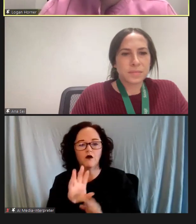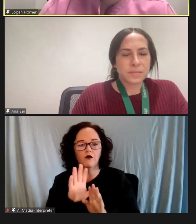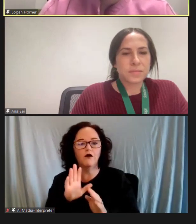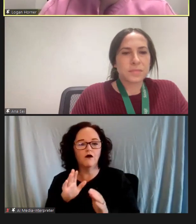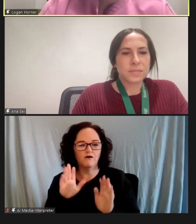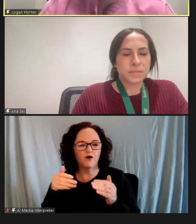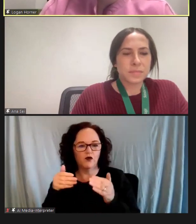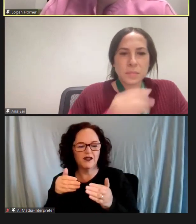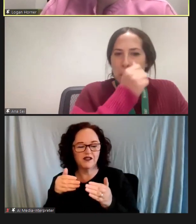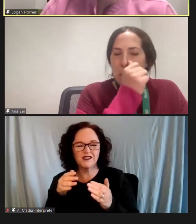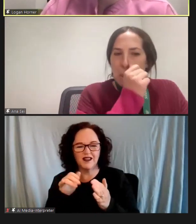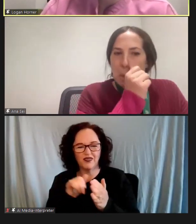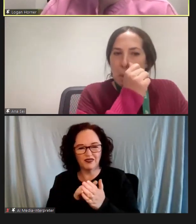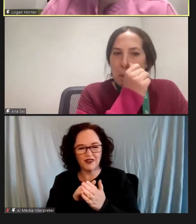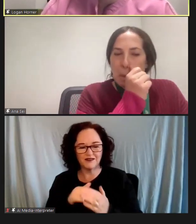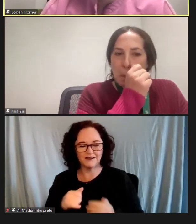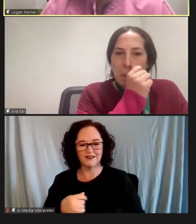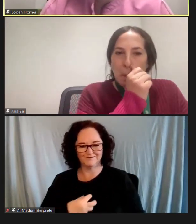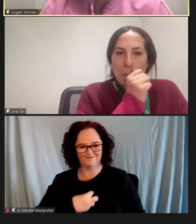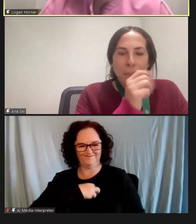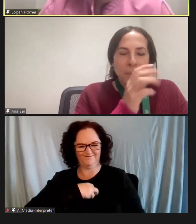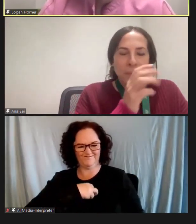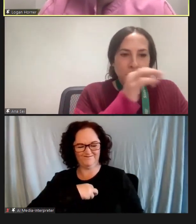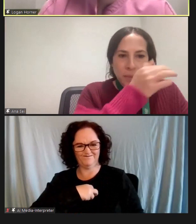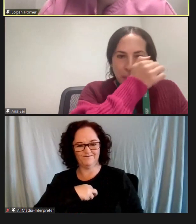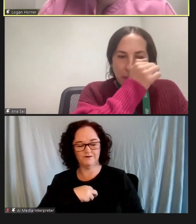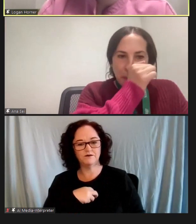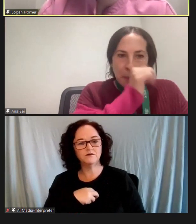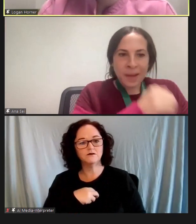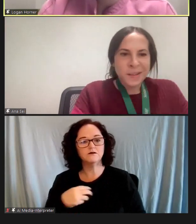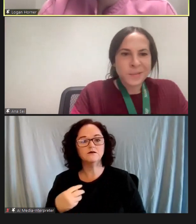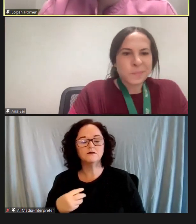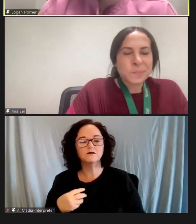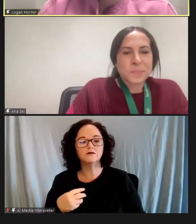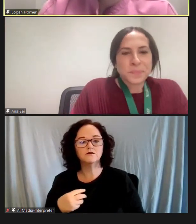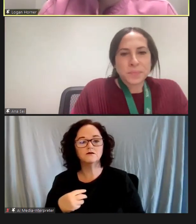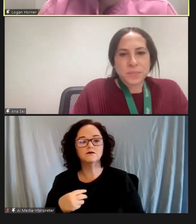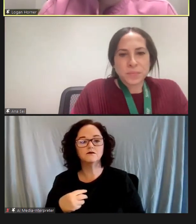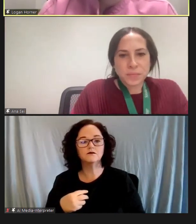that you just wear and it's open fit so